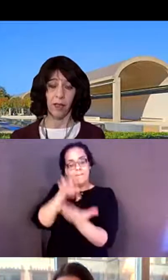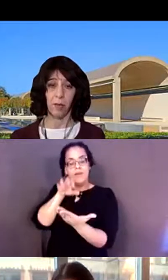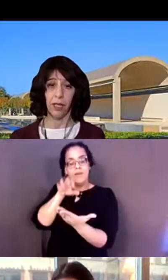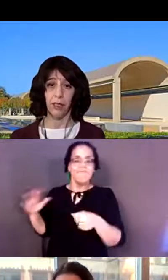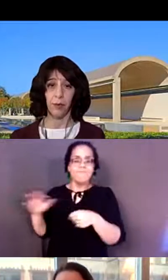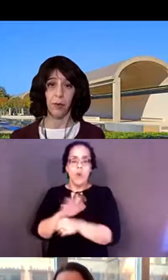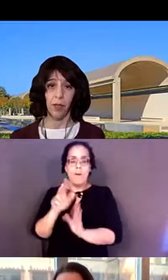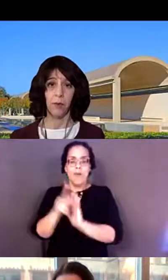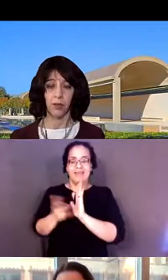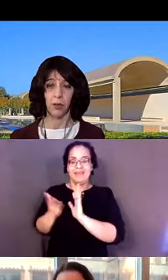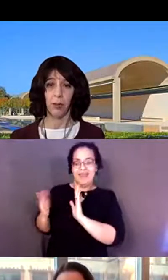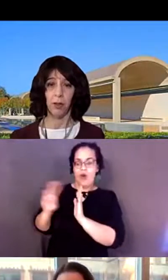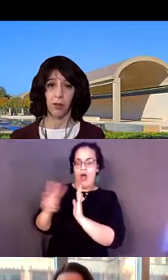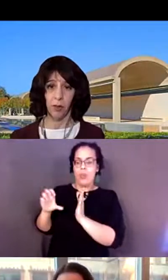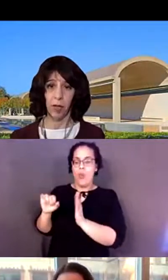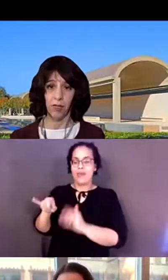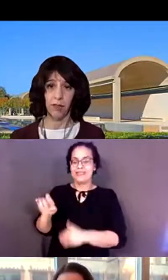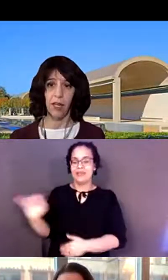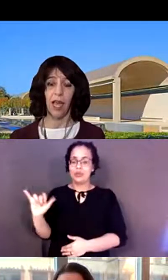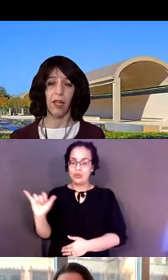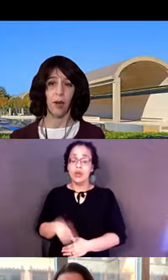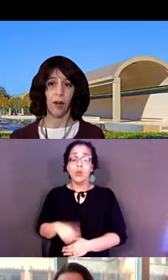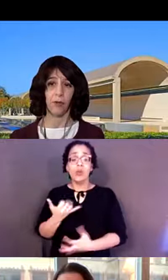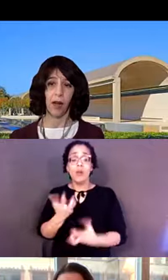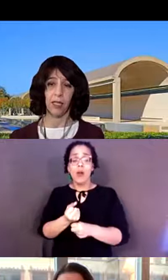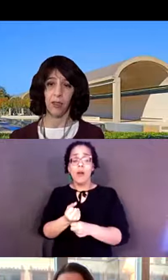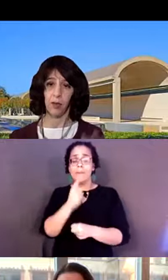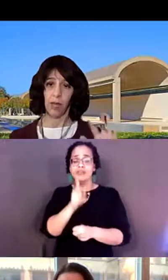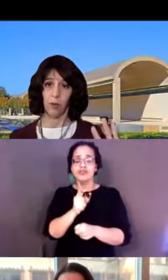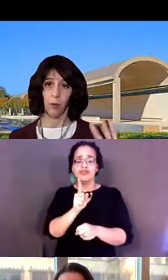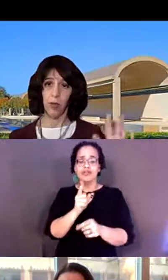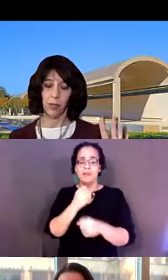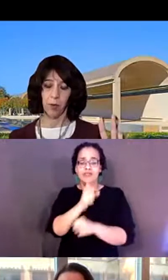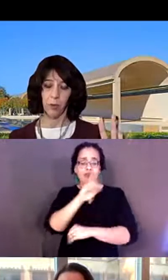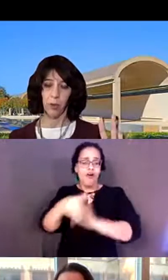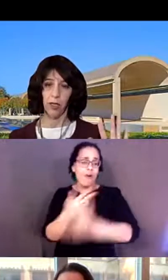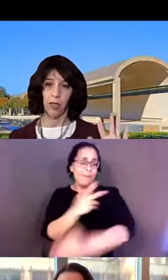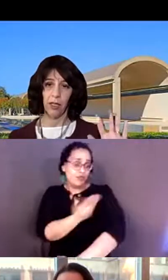because we want to make sure people know about this and know how to find it, so